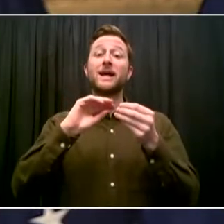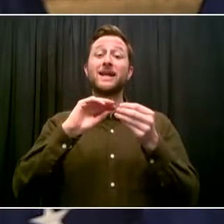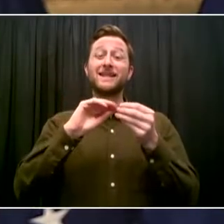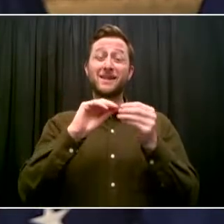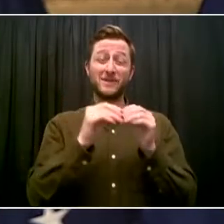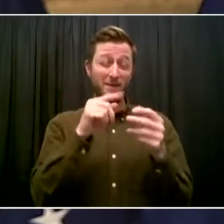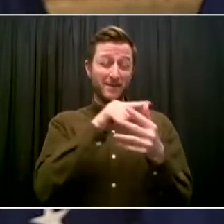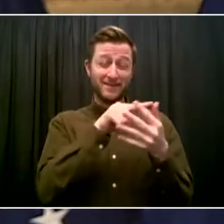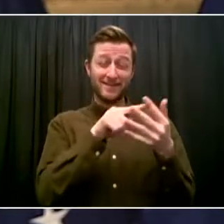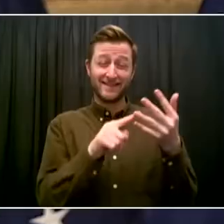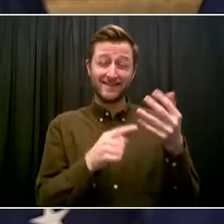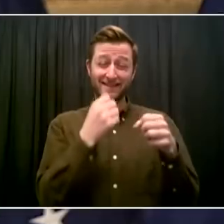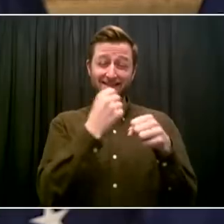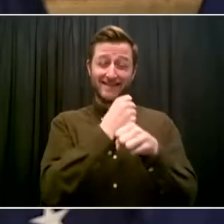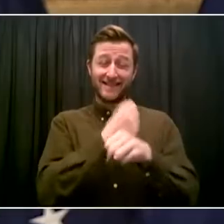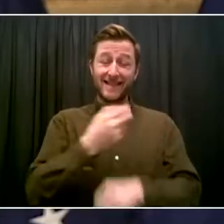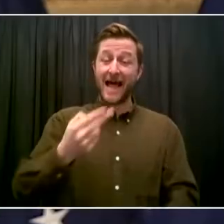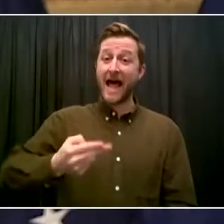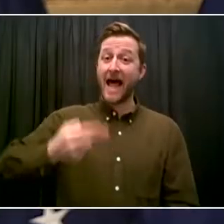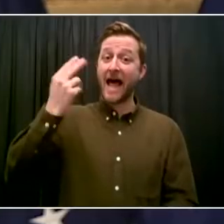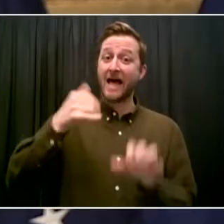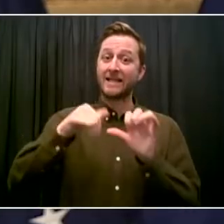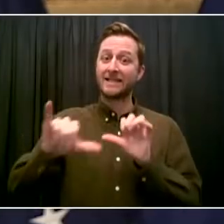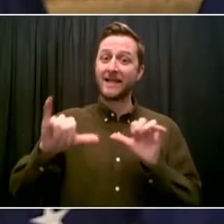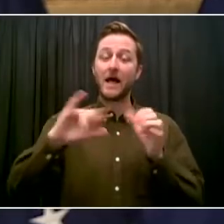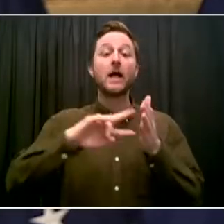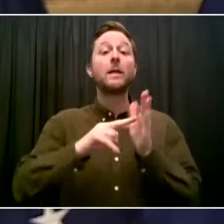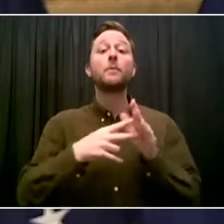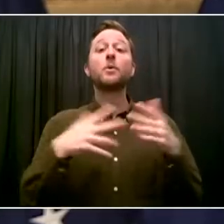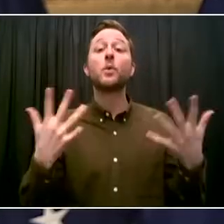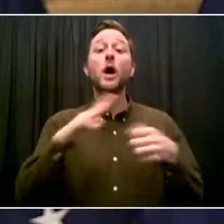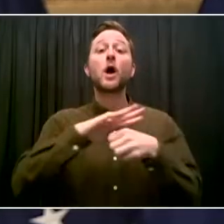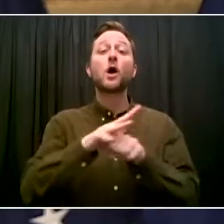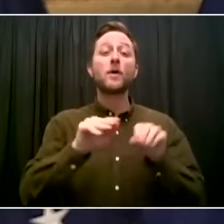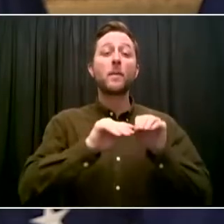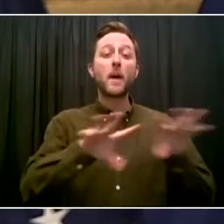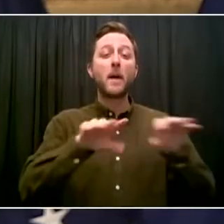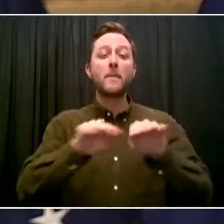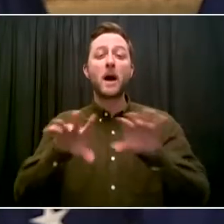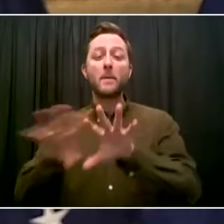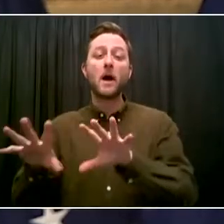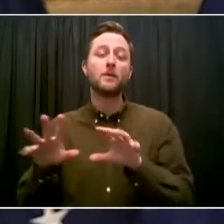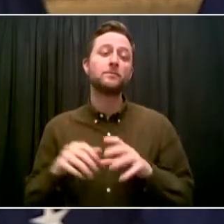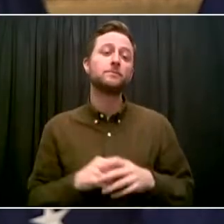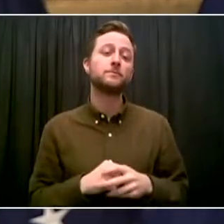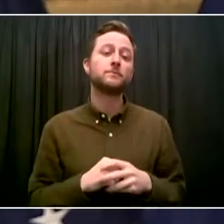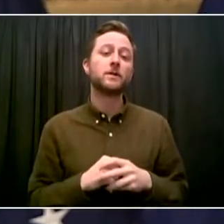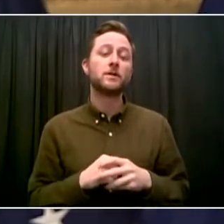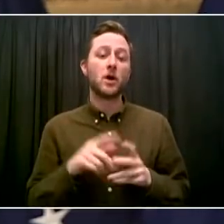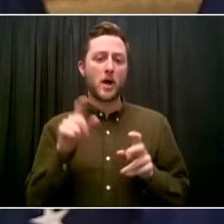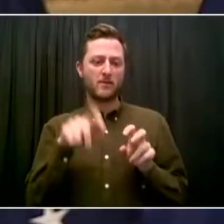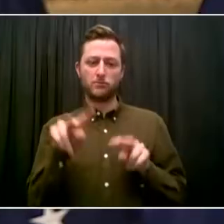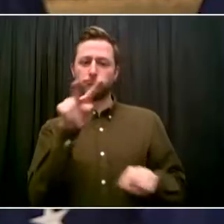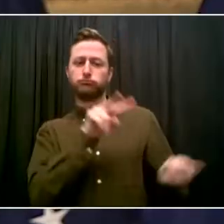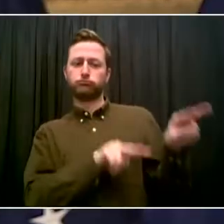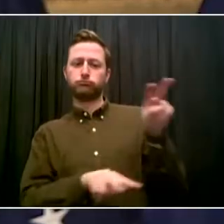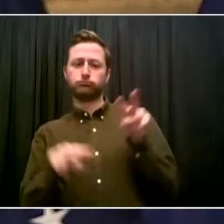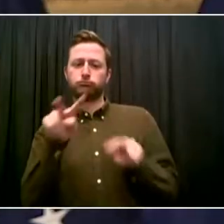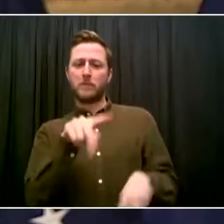ACCORDING TO DATA. THE NUMBERS ARE HIGH MEETING COMMUNITY